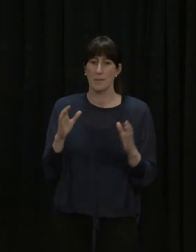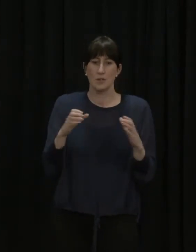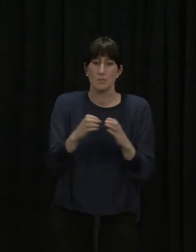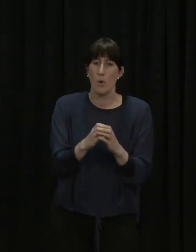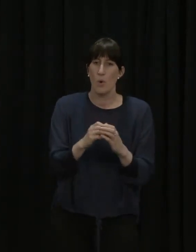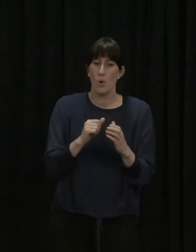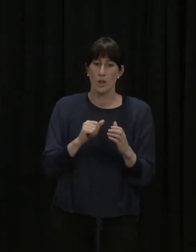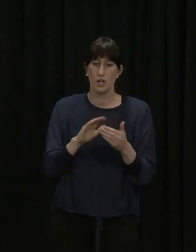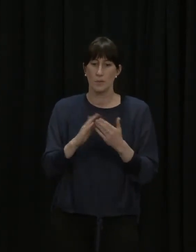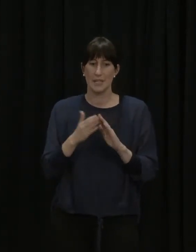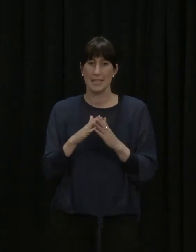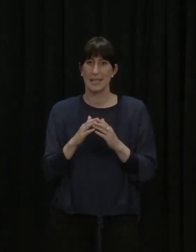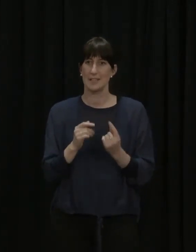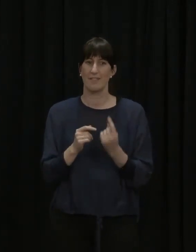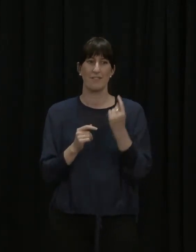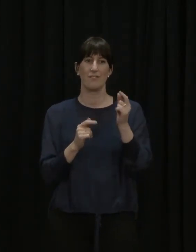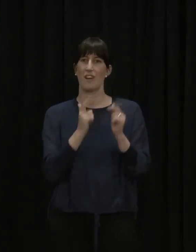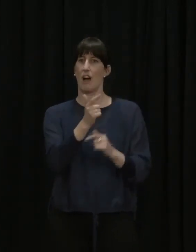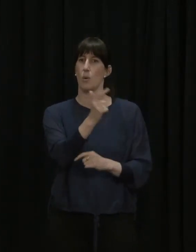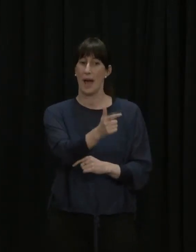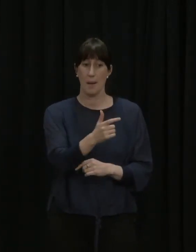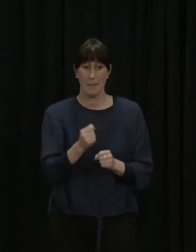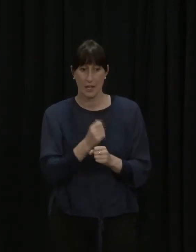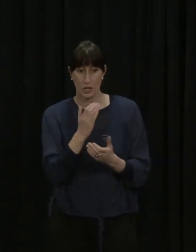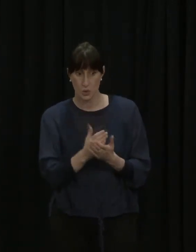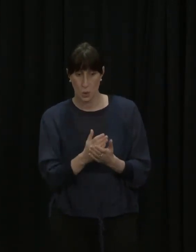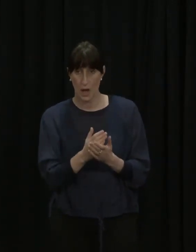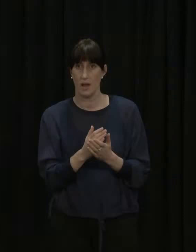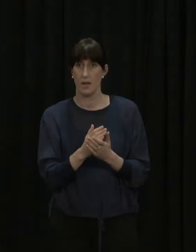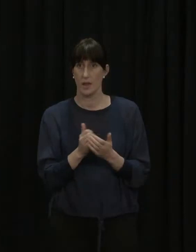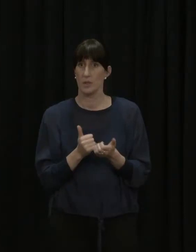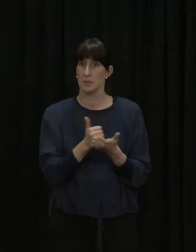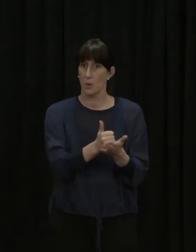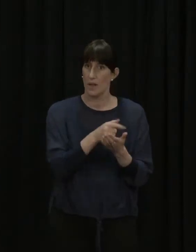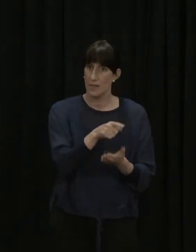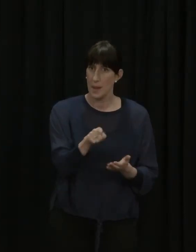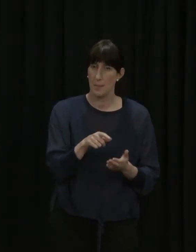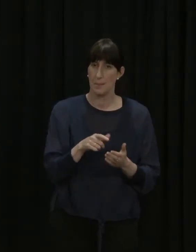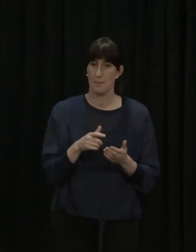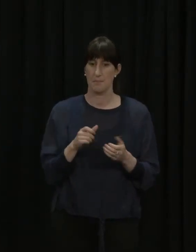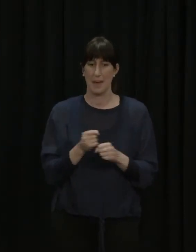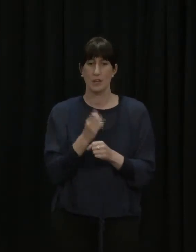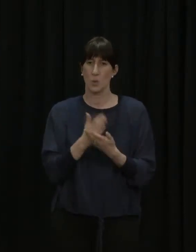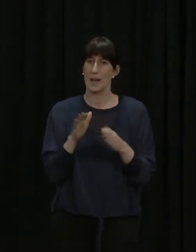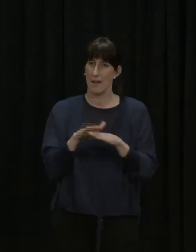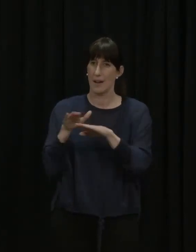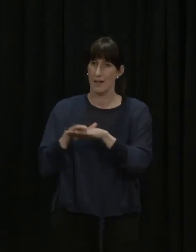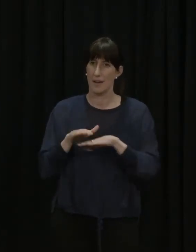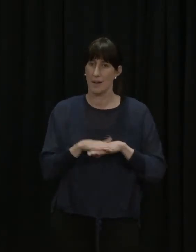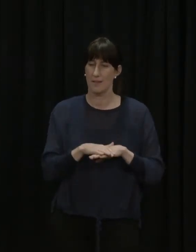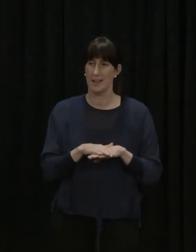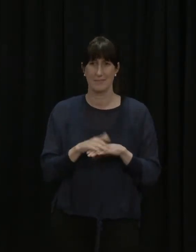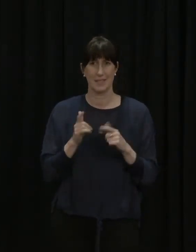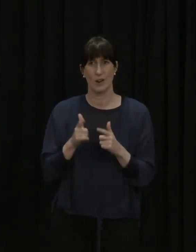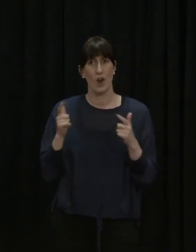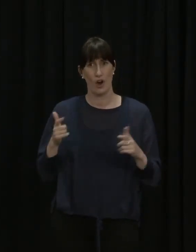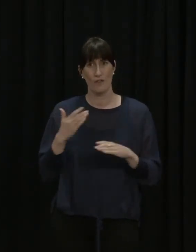vaccine availability could have been an impediment previously